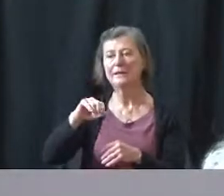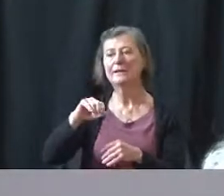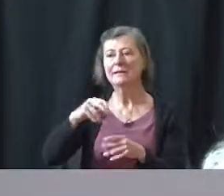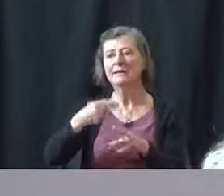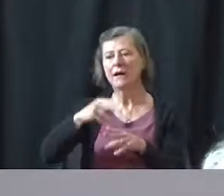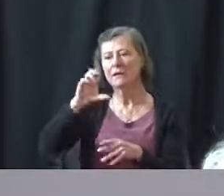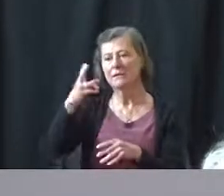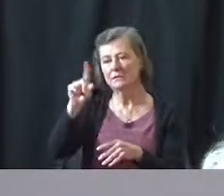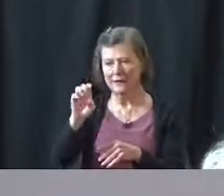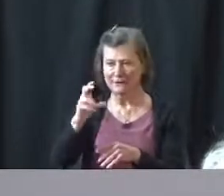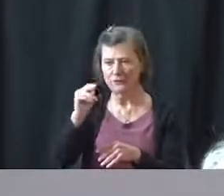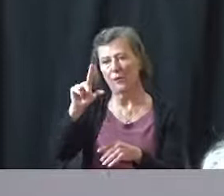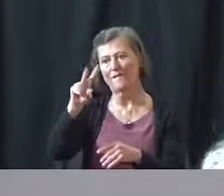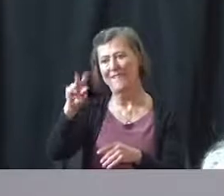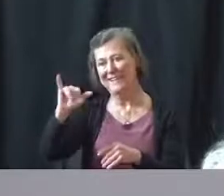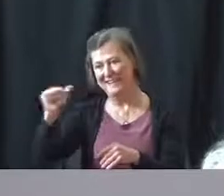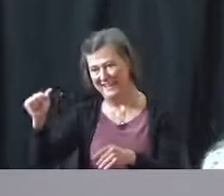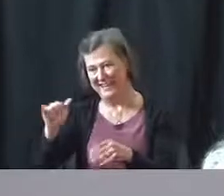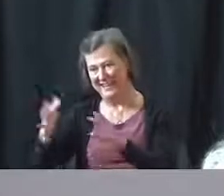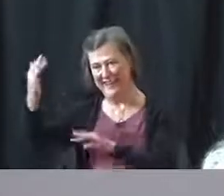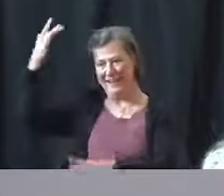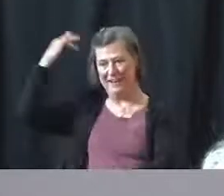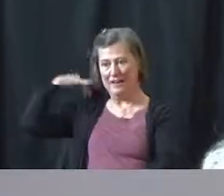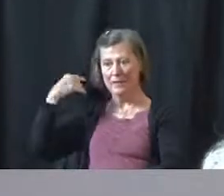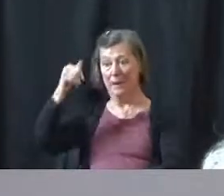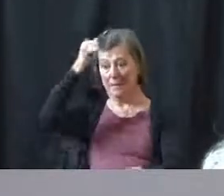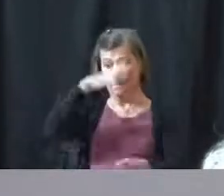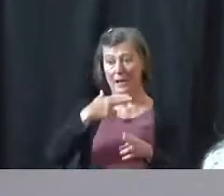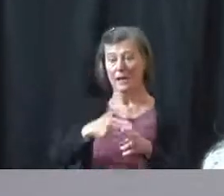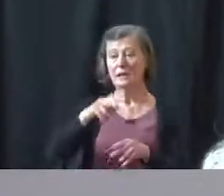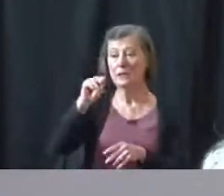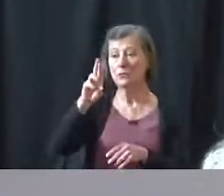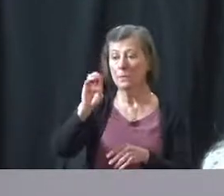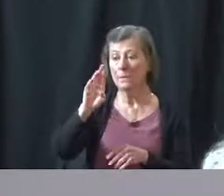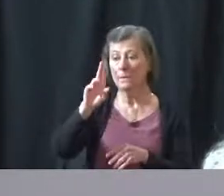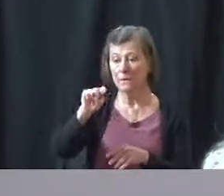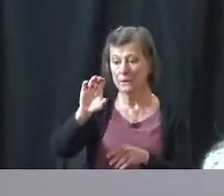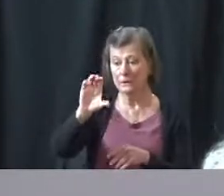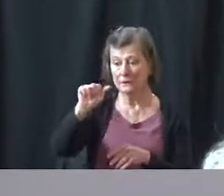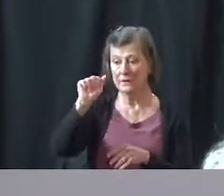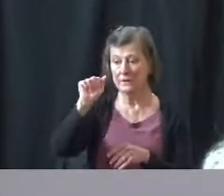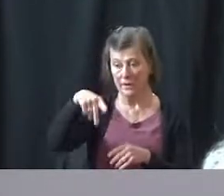There was a guy named the Reverend Norbert Čapek, Janet just read his words.